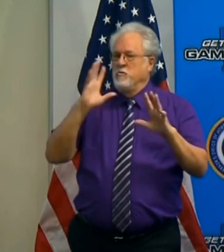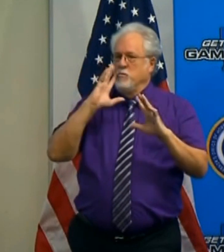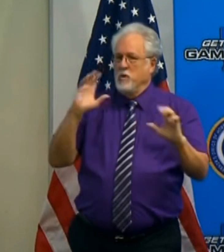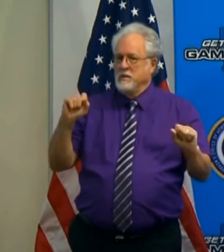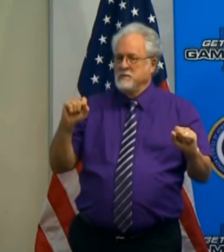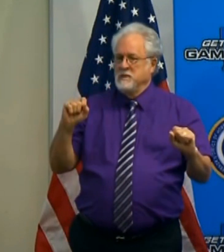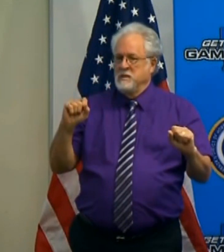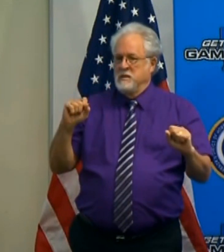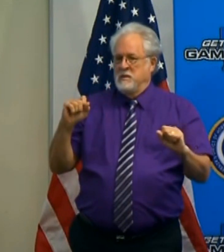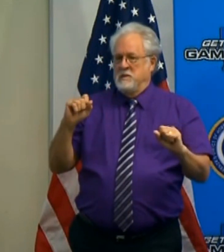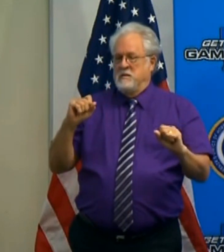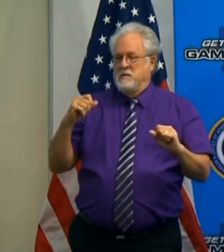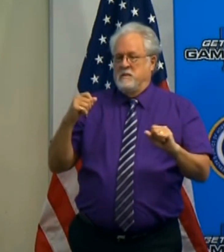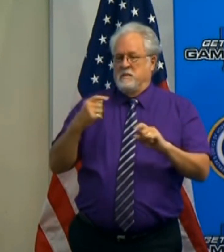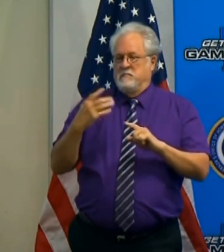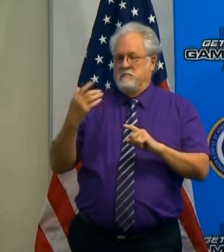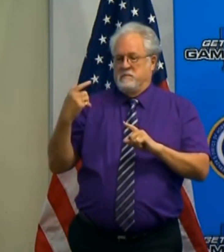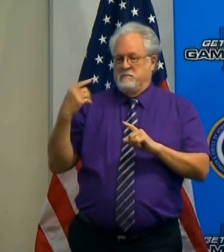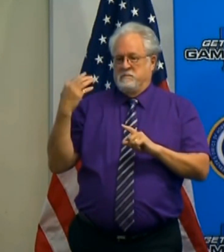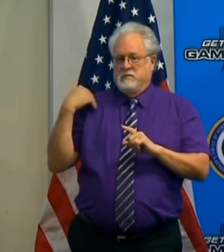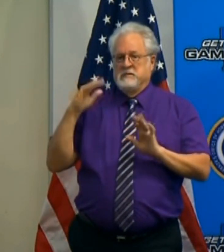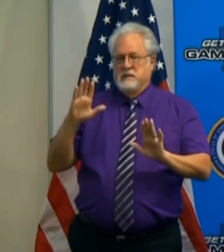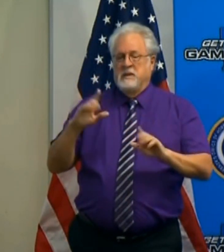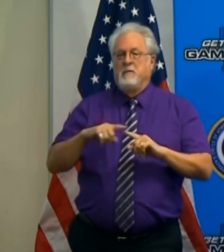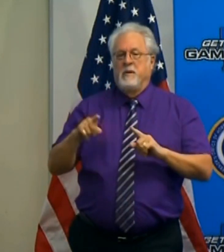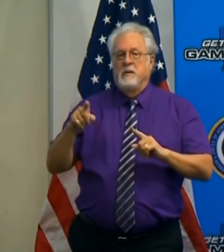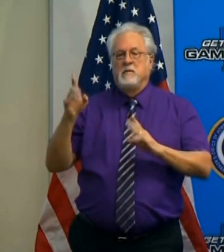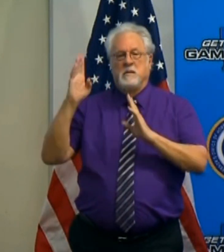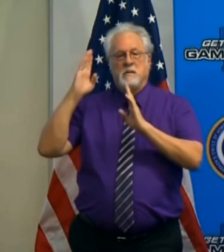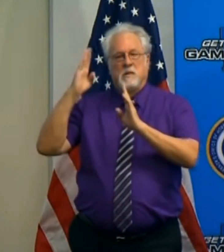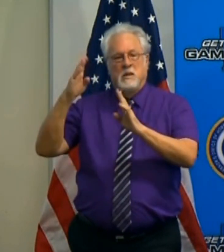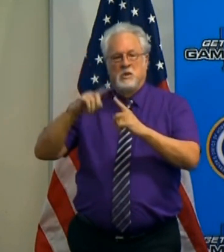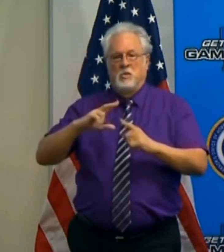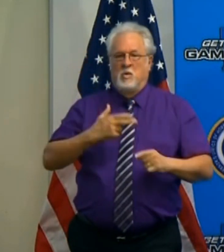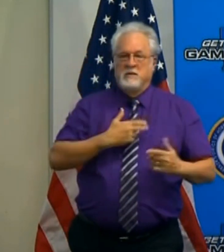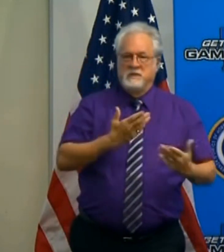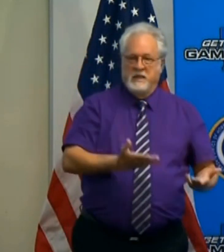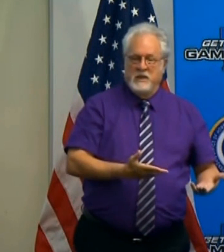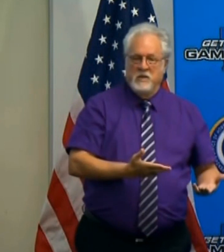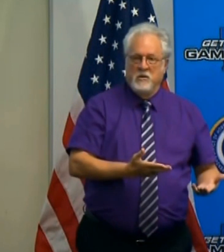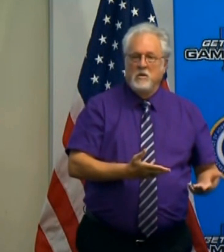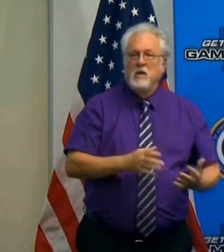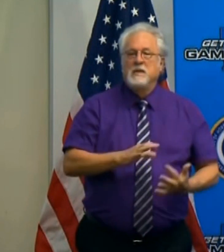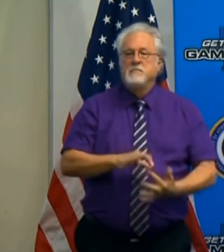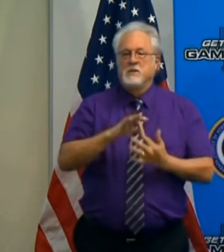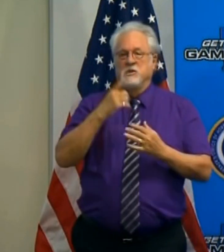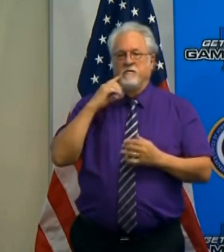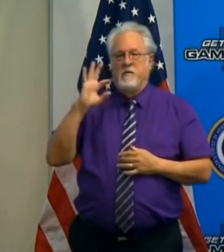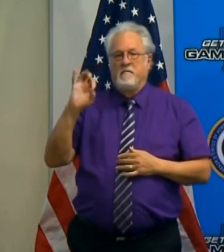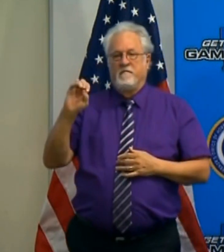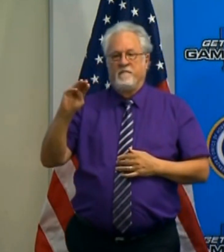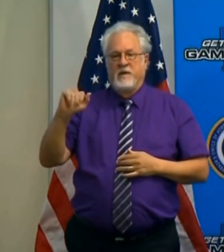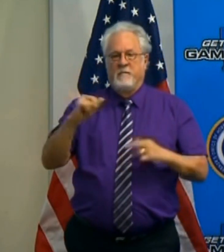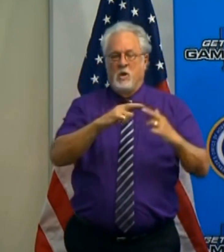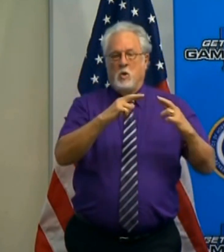with since sunday but we they've been paying a lot of attention to us here especially out of fema region six uh in